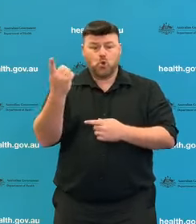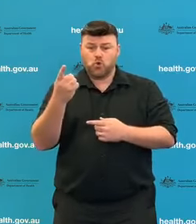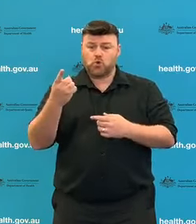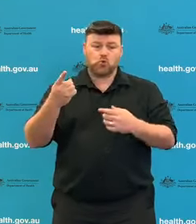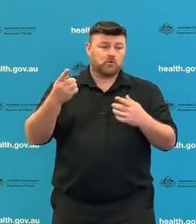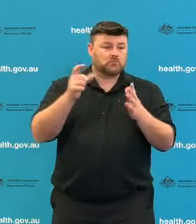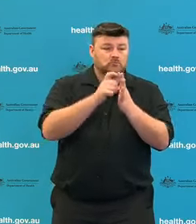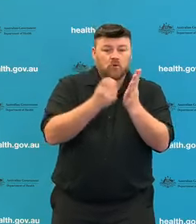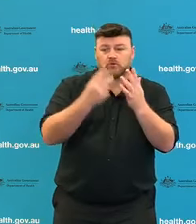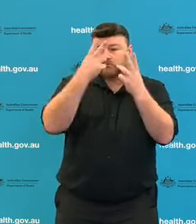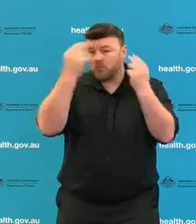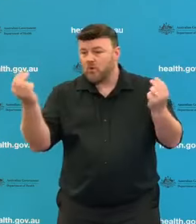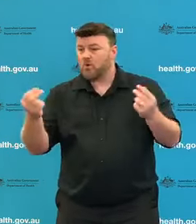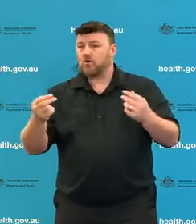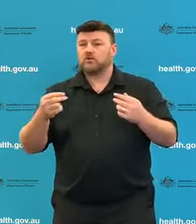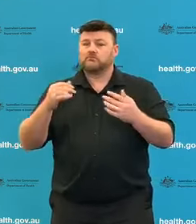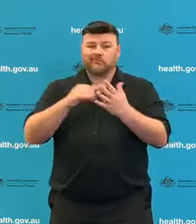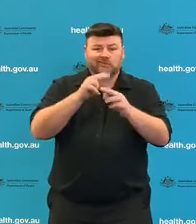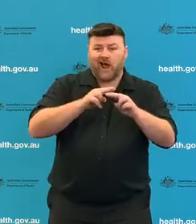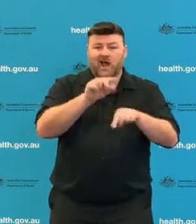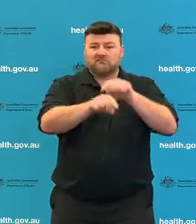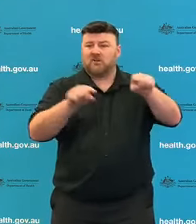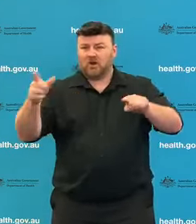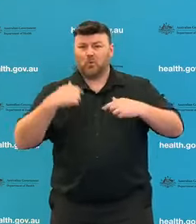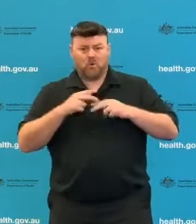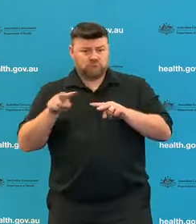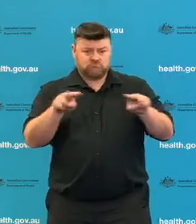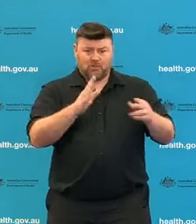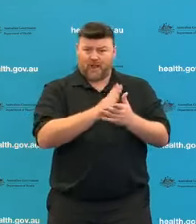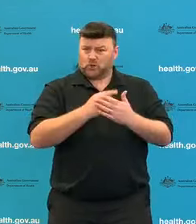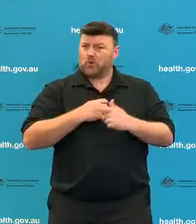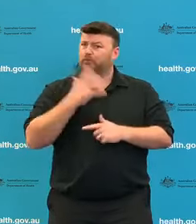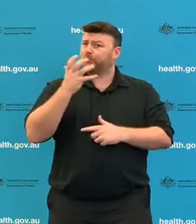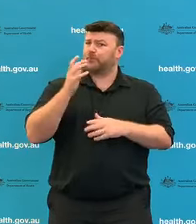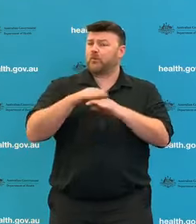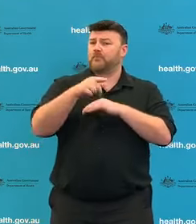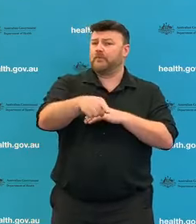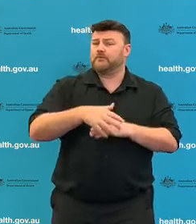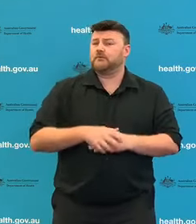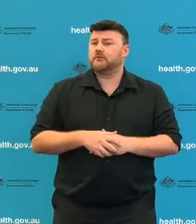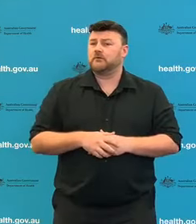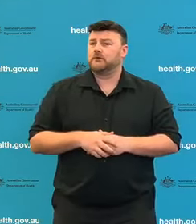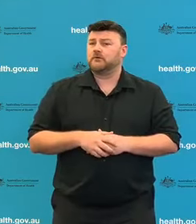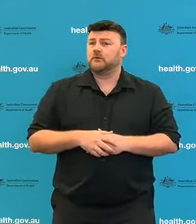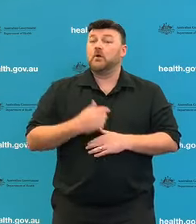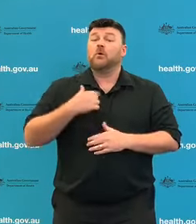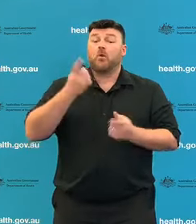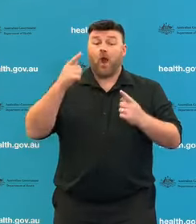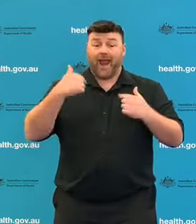wherever they are. We continue to review all of the evidence around the world and we continue to work with frontline workers